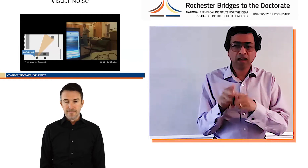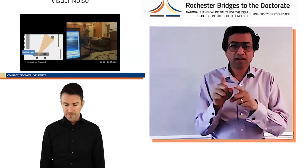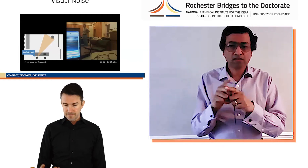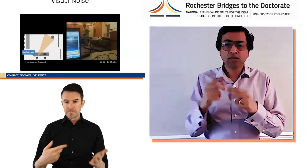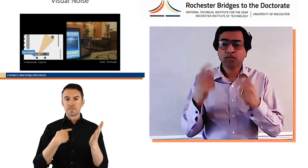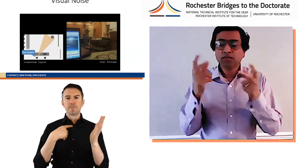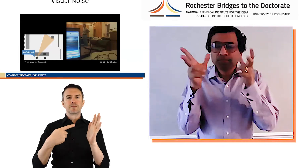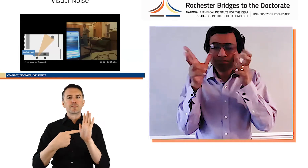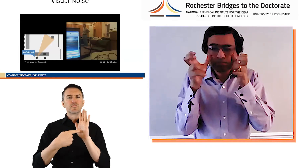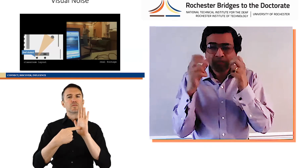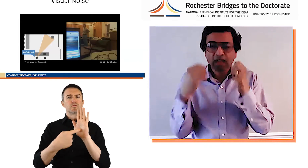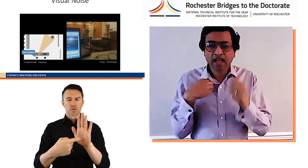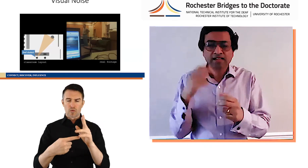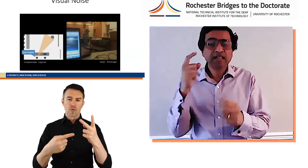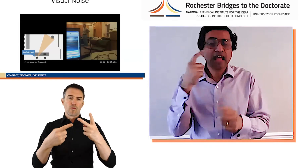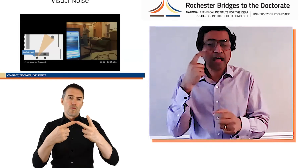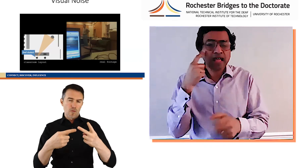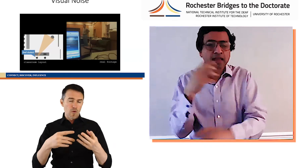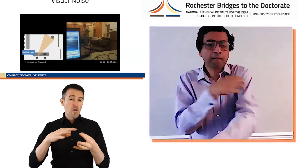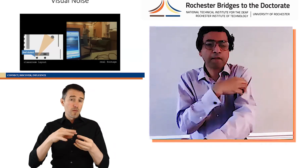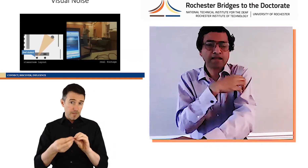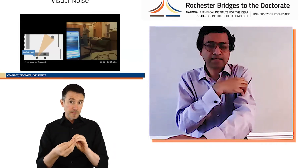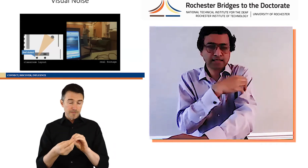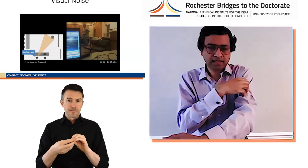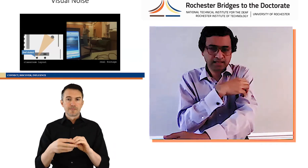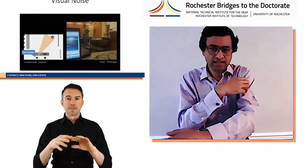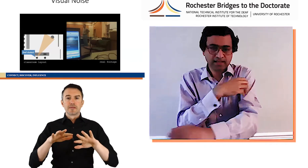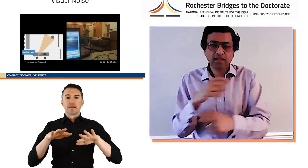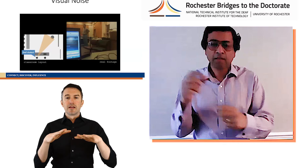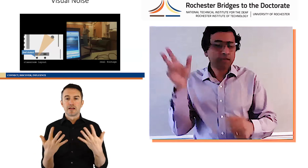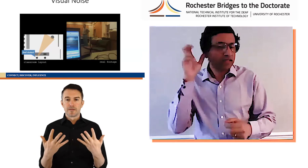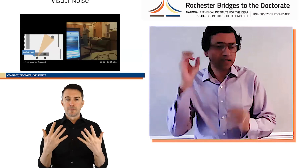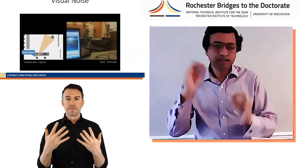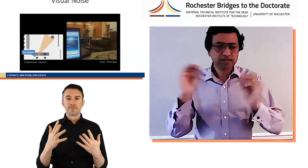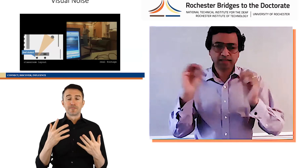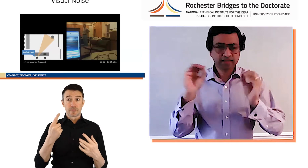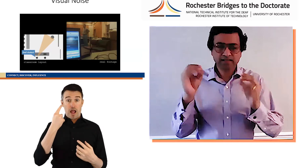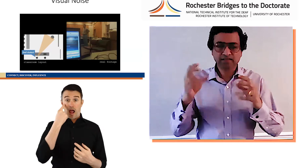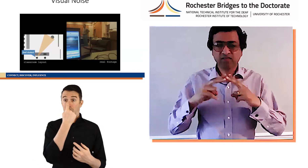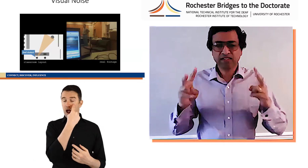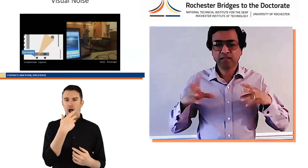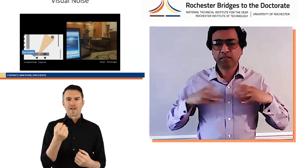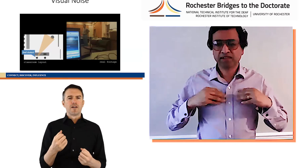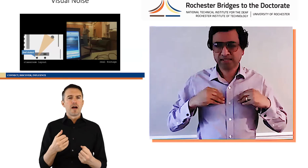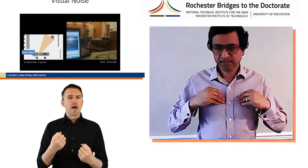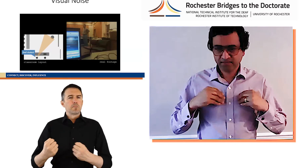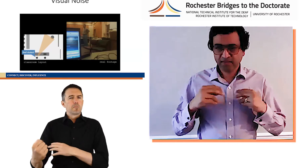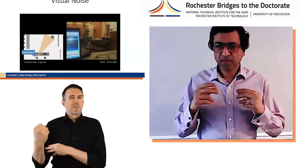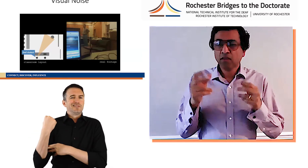Another problem is also the eye muscles. They're very passive.